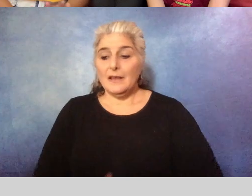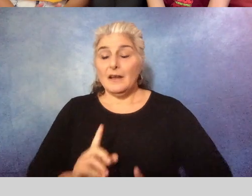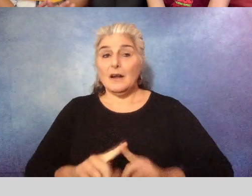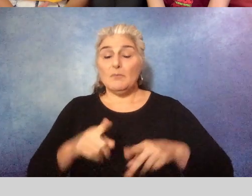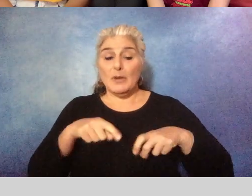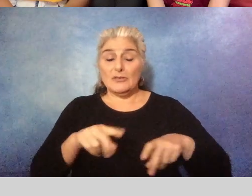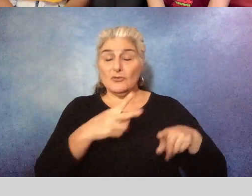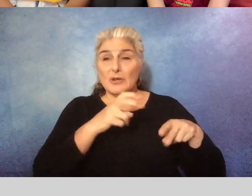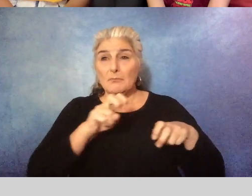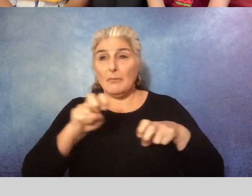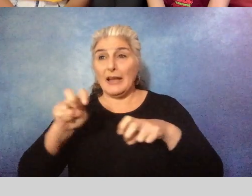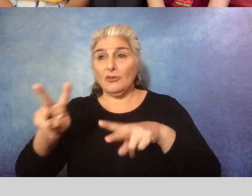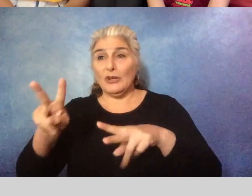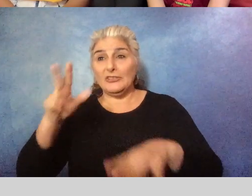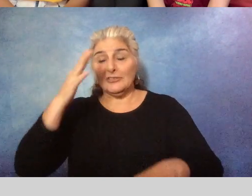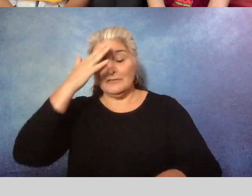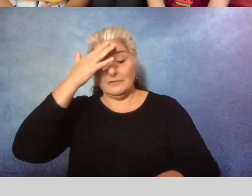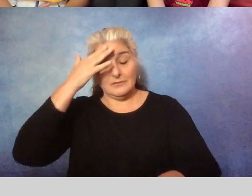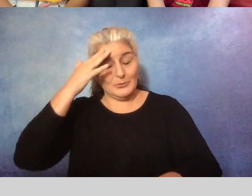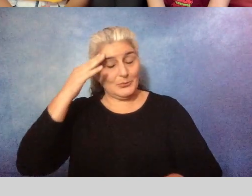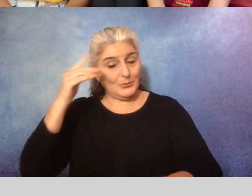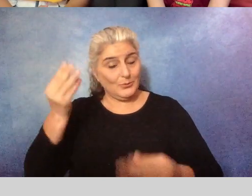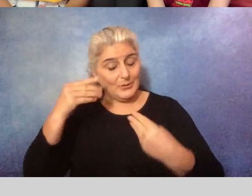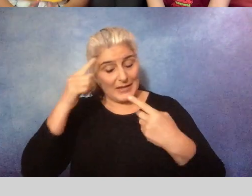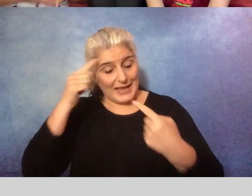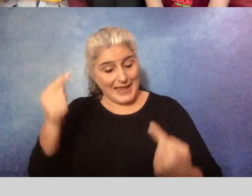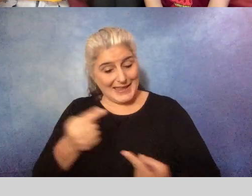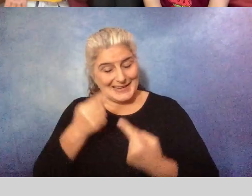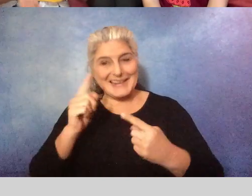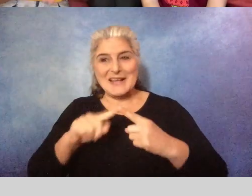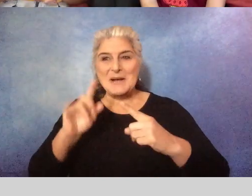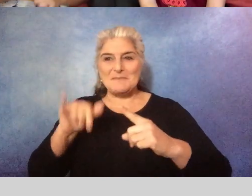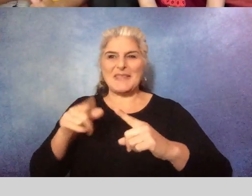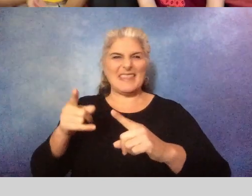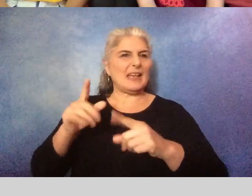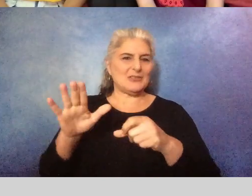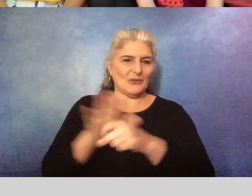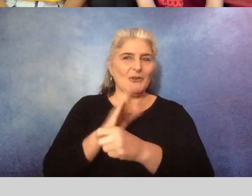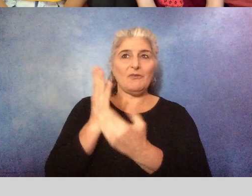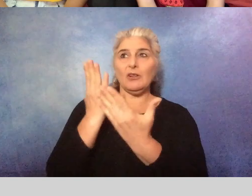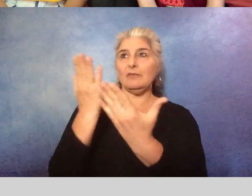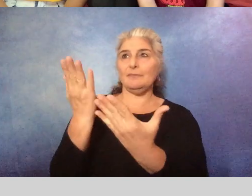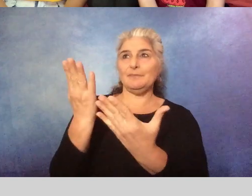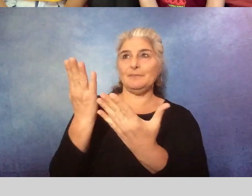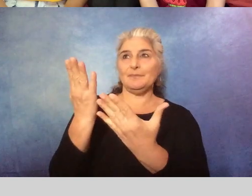when migration struggles aside that's the complete process we came up with.